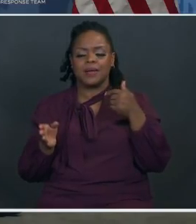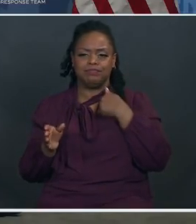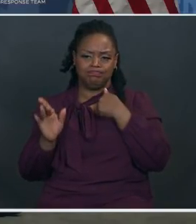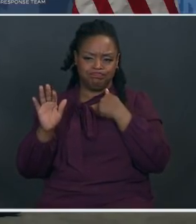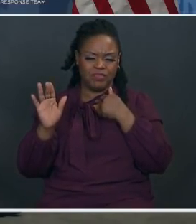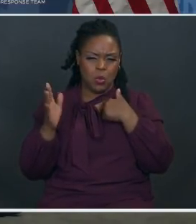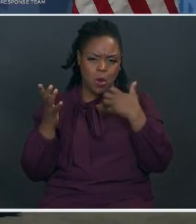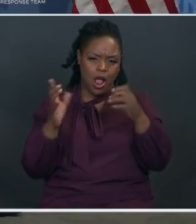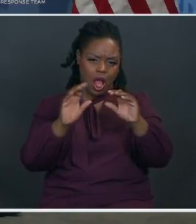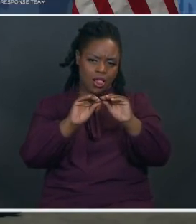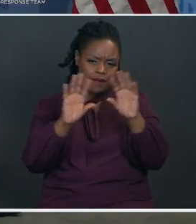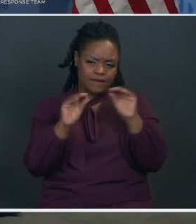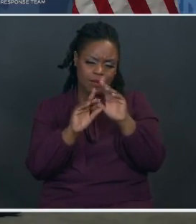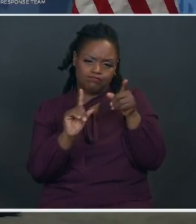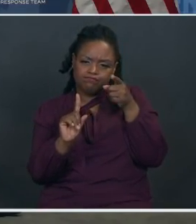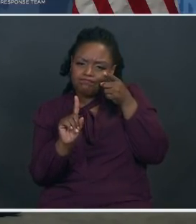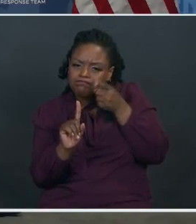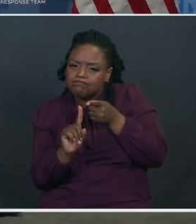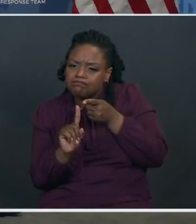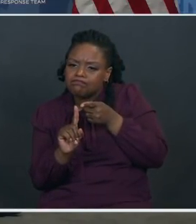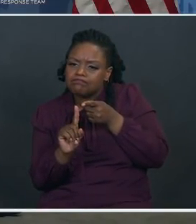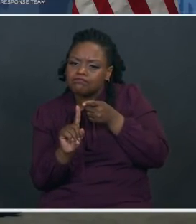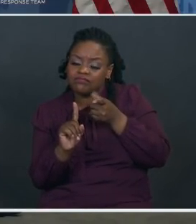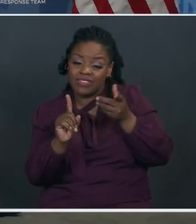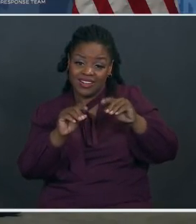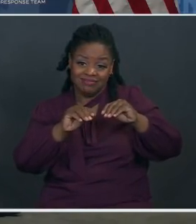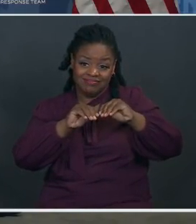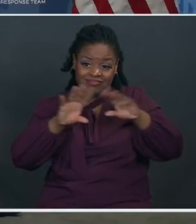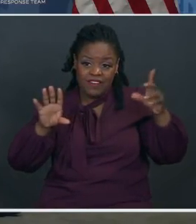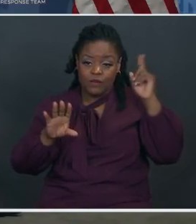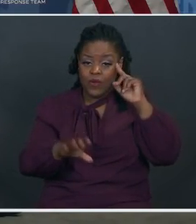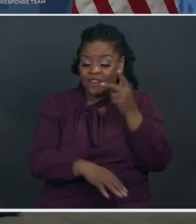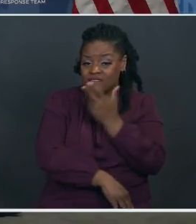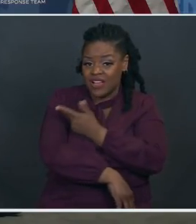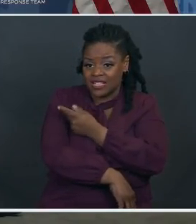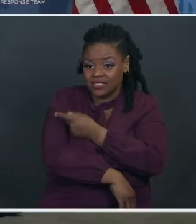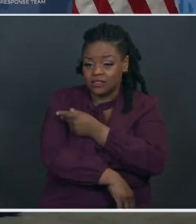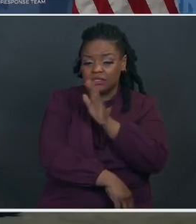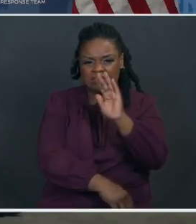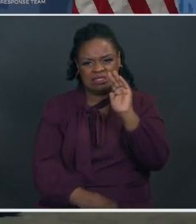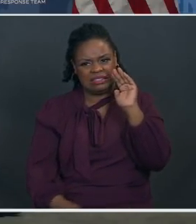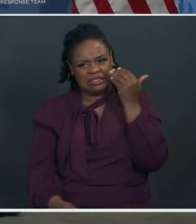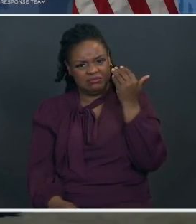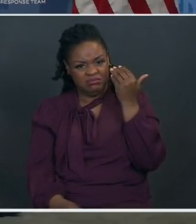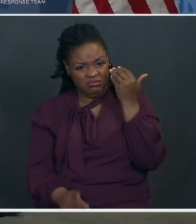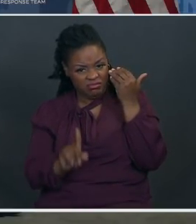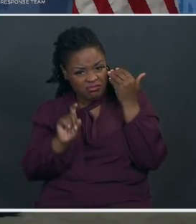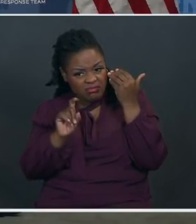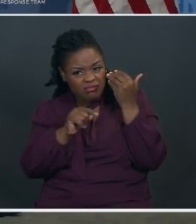about the rollout of these vaccines. It seems like we are getting an increase in vaccinations and administration.